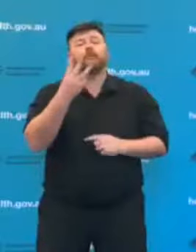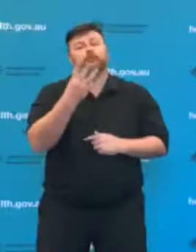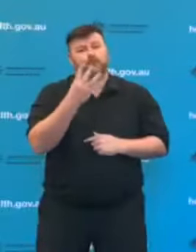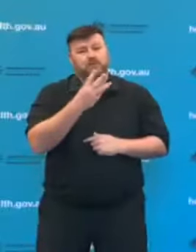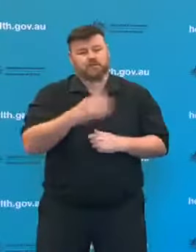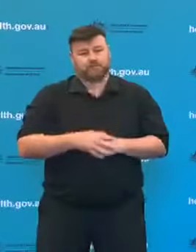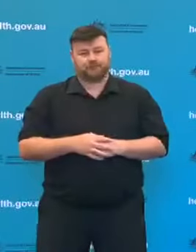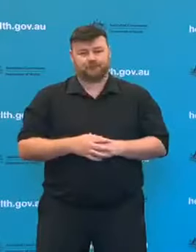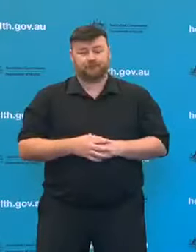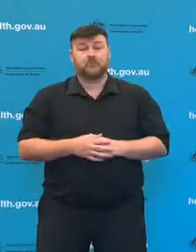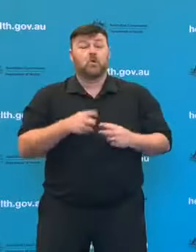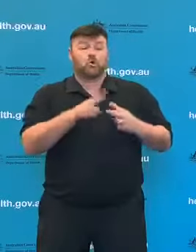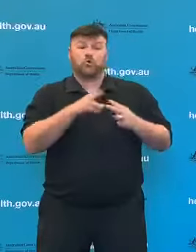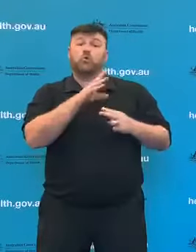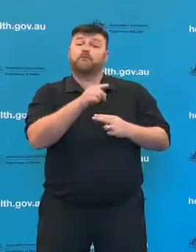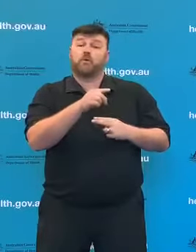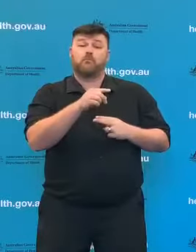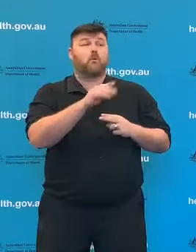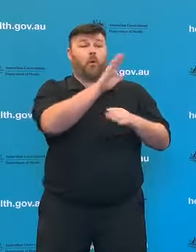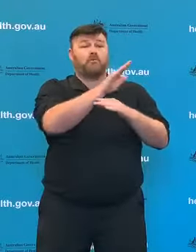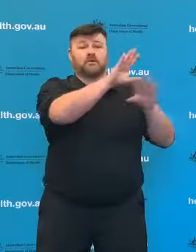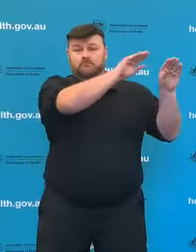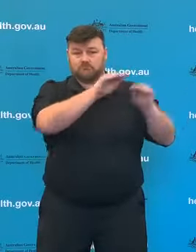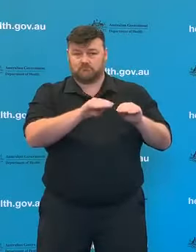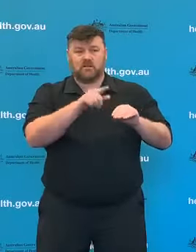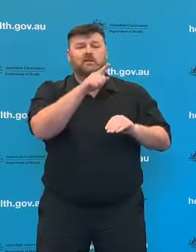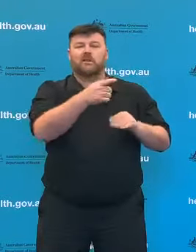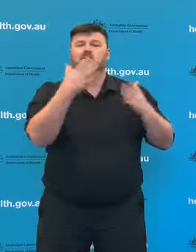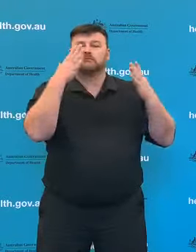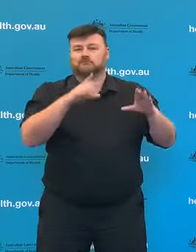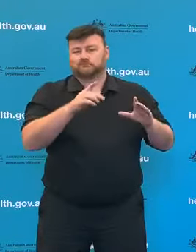two of these were overseas acquired and those people are in hotel quarantine